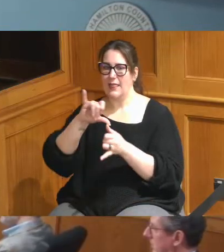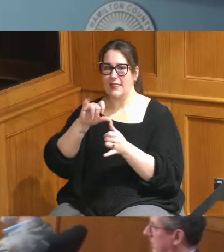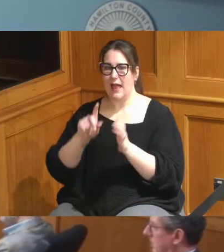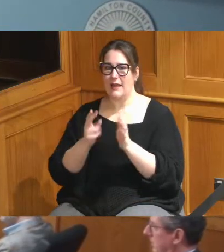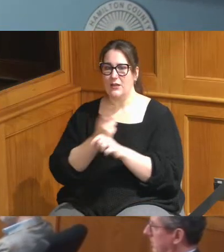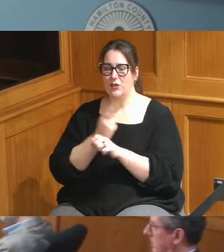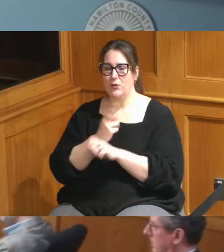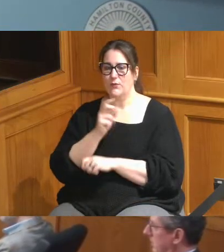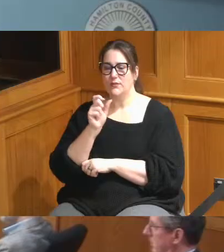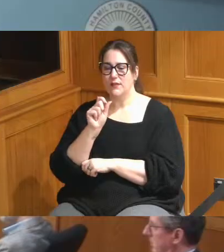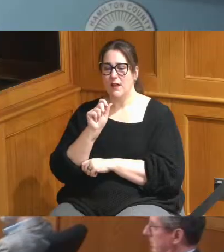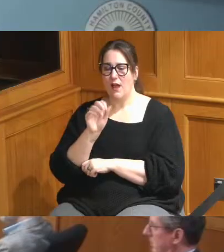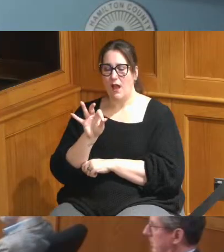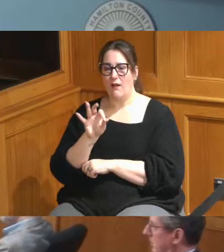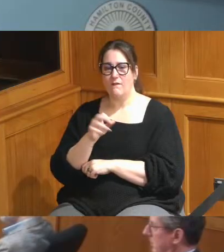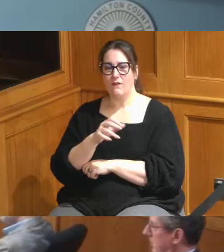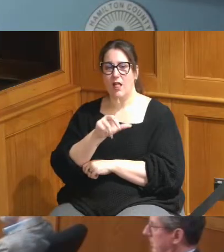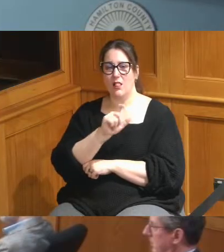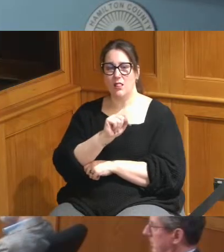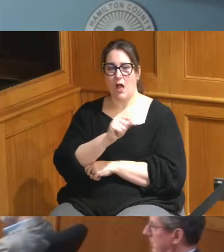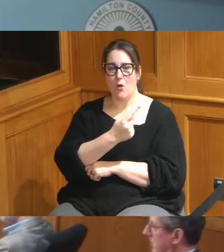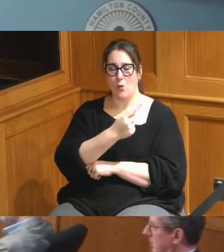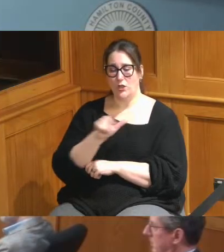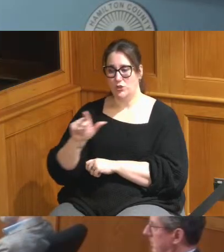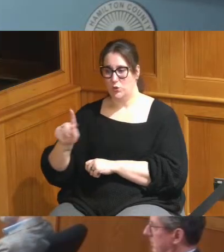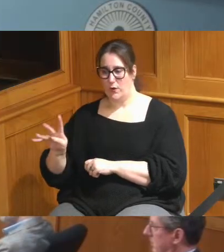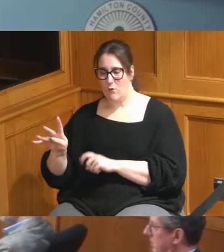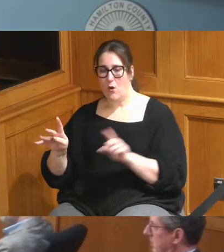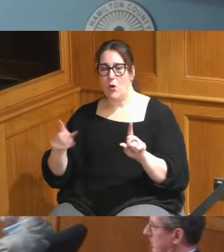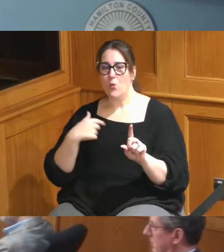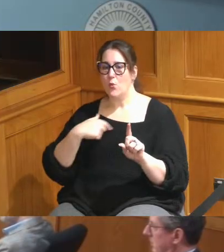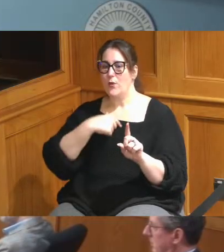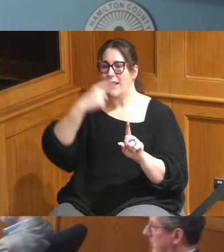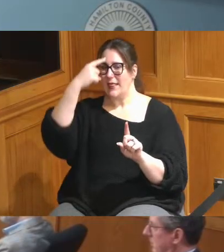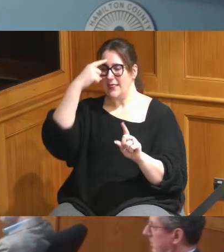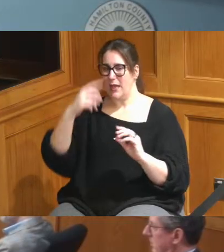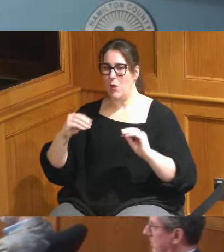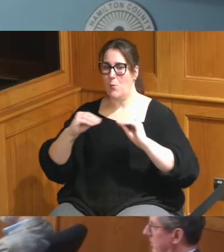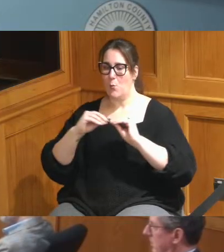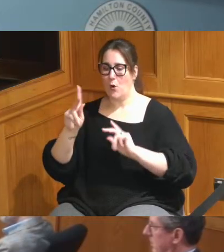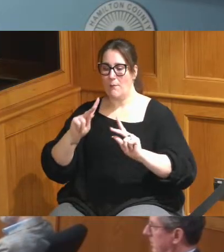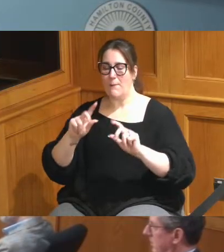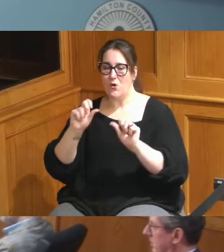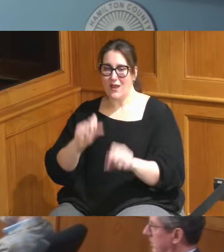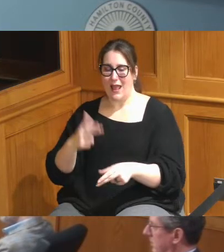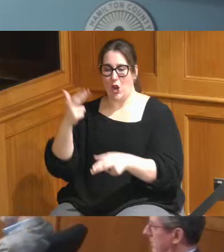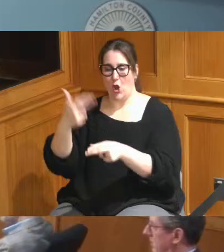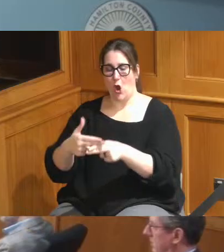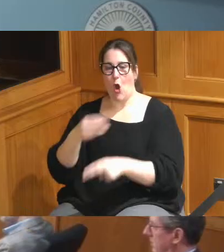lot 24 and lot one. Um, we think more people can call the banks home. Um, there's that the housing